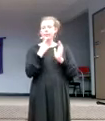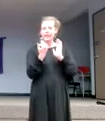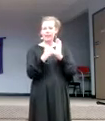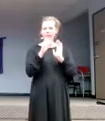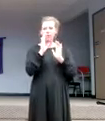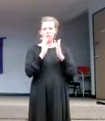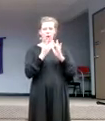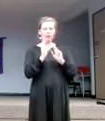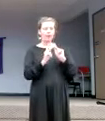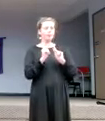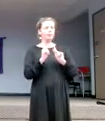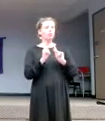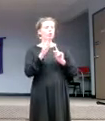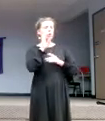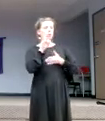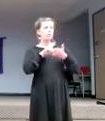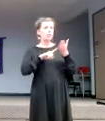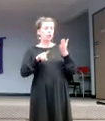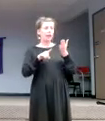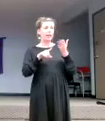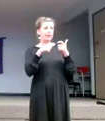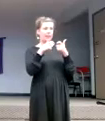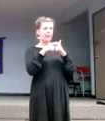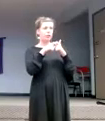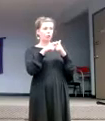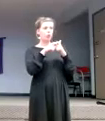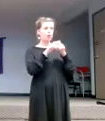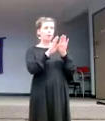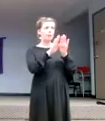the question was that we will be checking the panel when we go out to check the property.